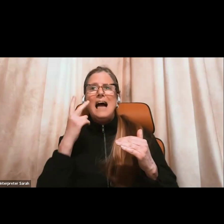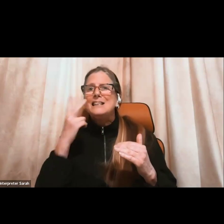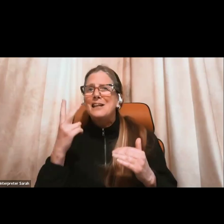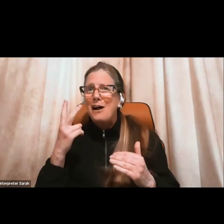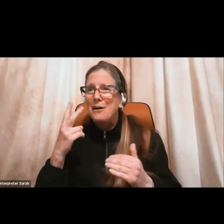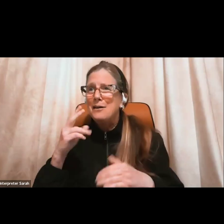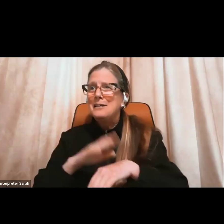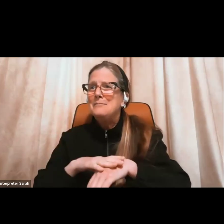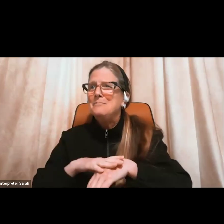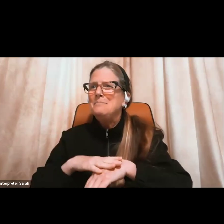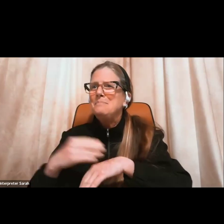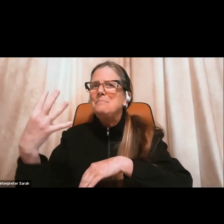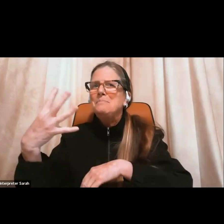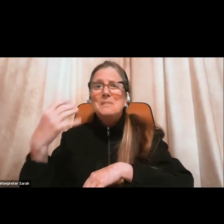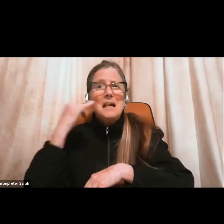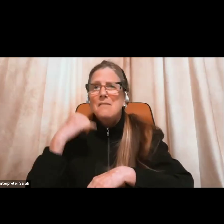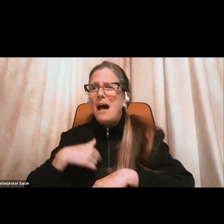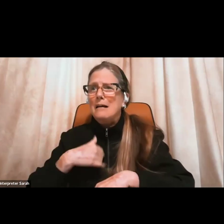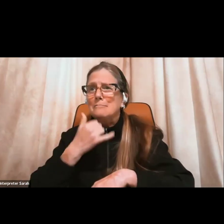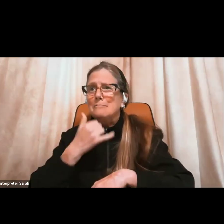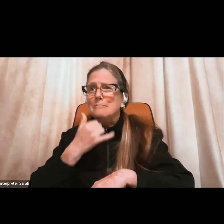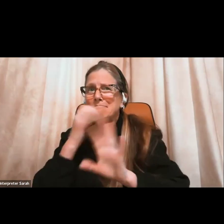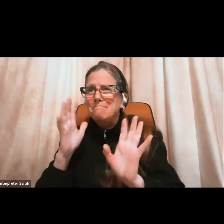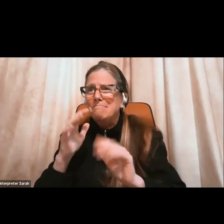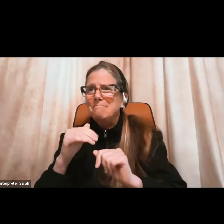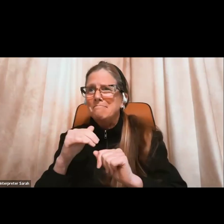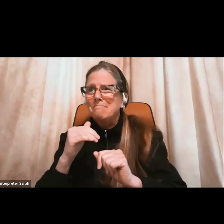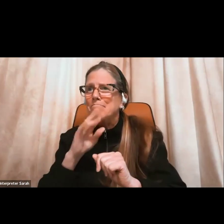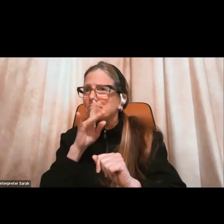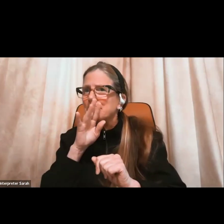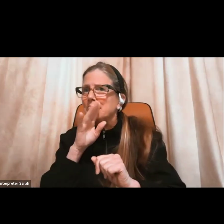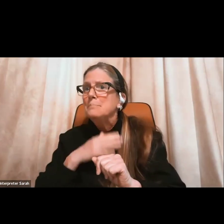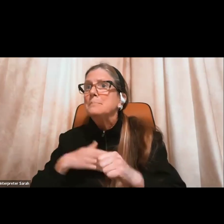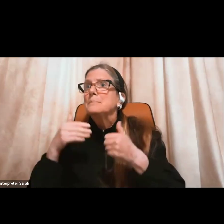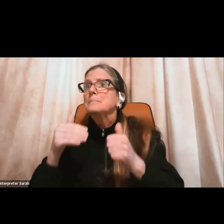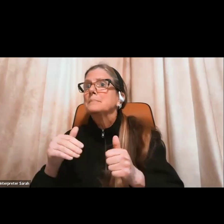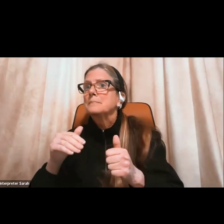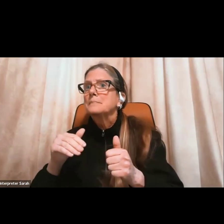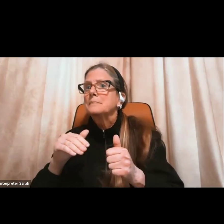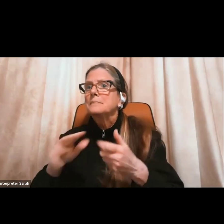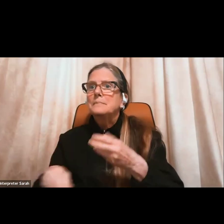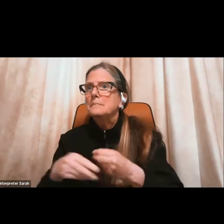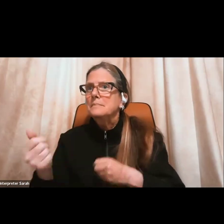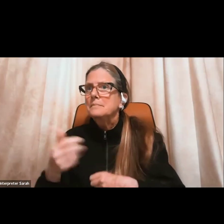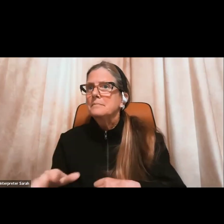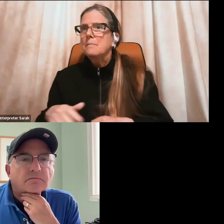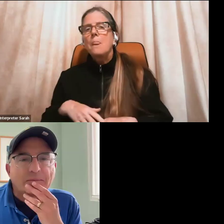that question, please feel free to chime in. That is a great question, Jeremy. Okay, so there's